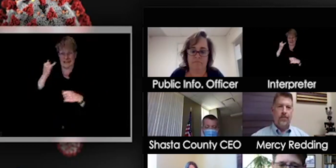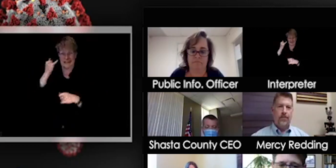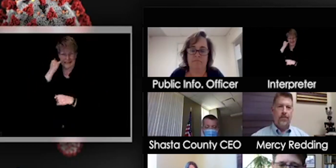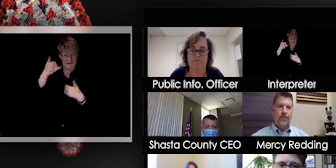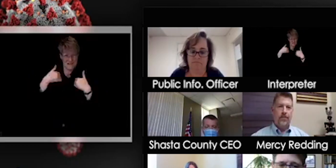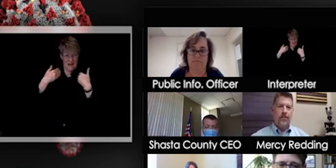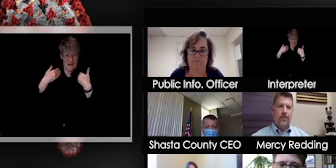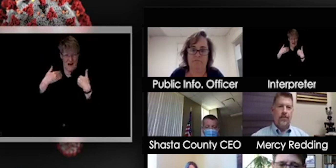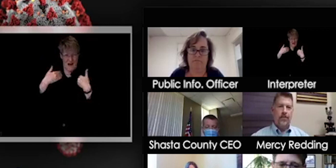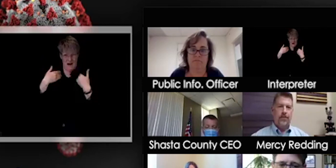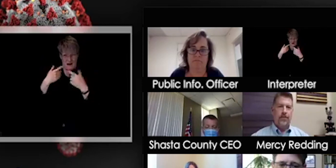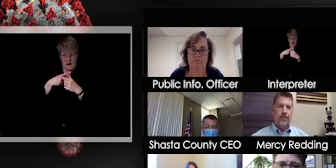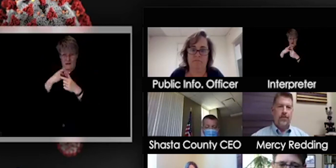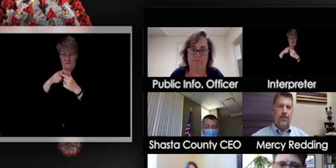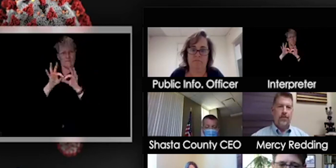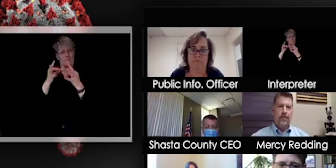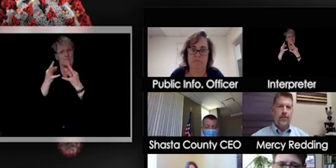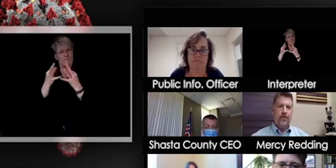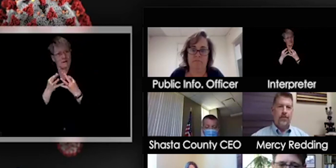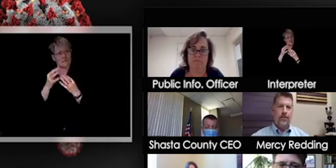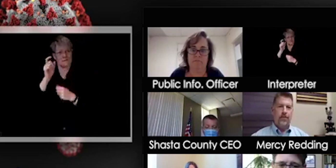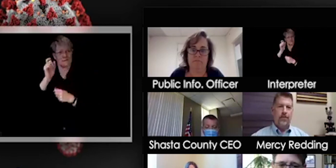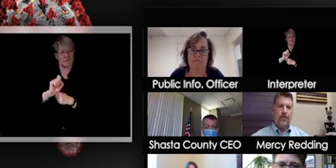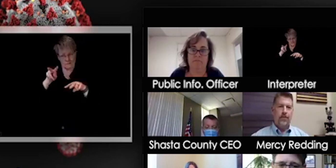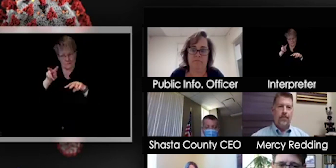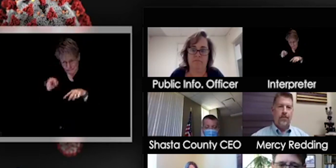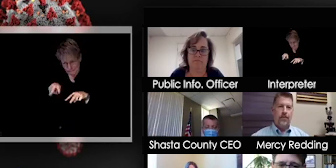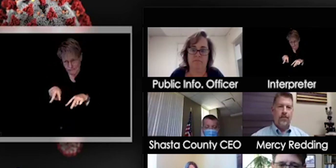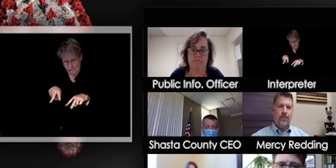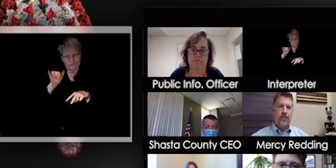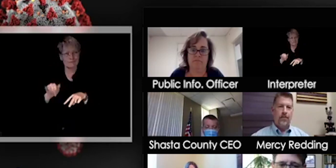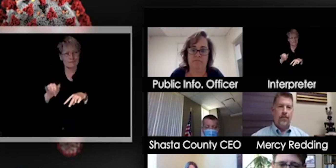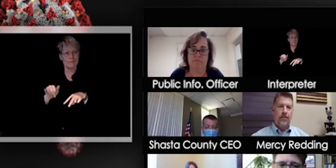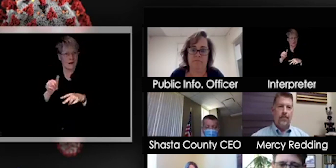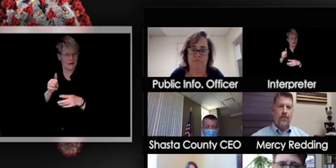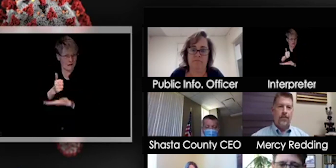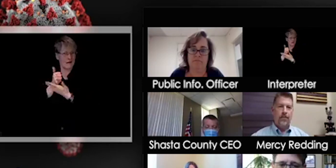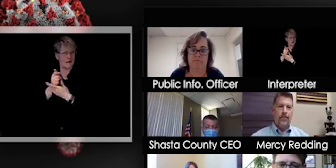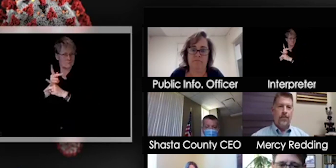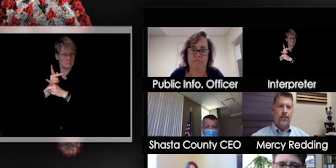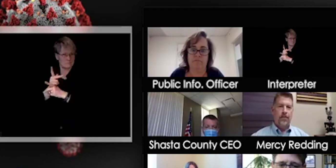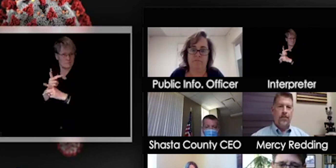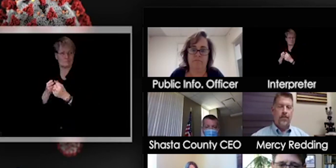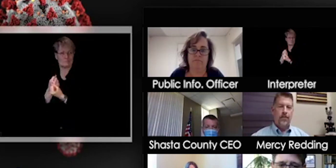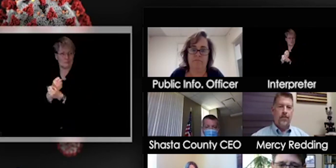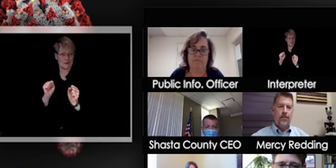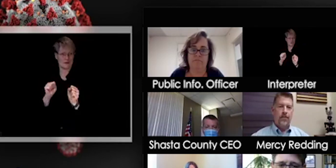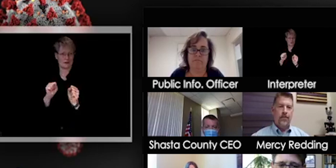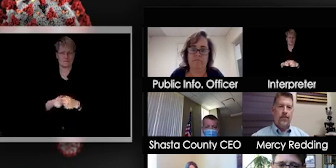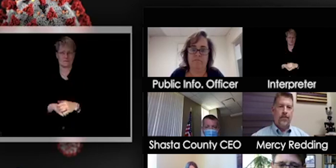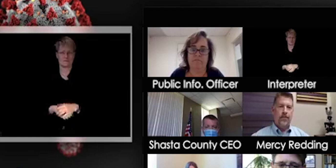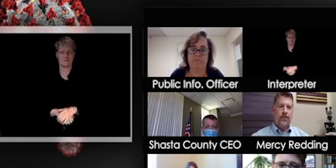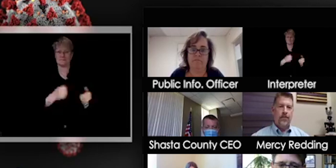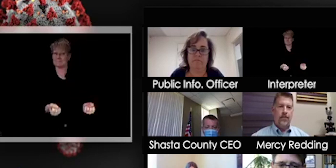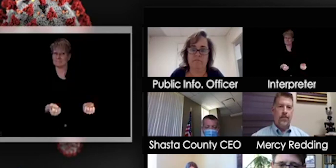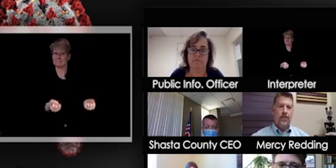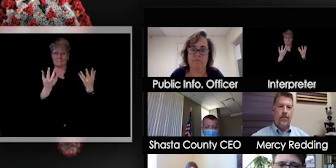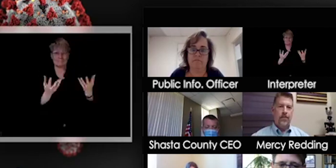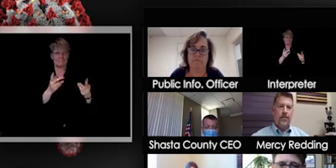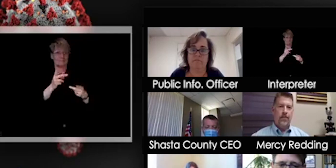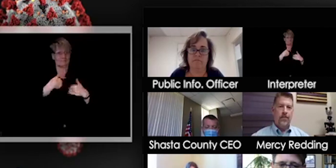families. So, I would say that many of our young people have acquired infection through